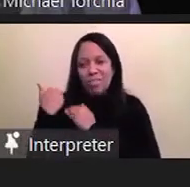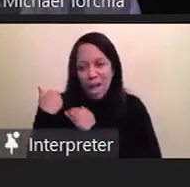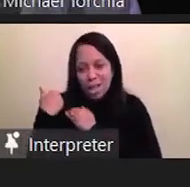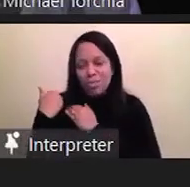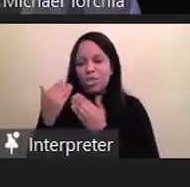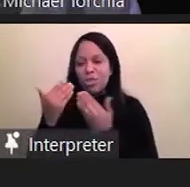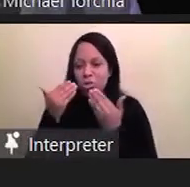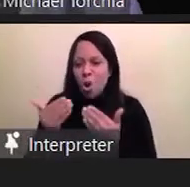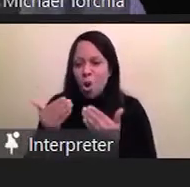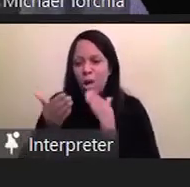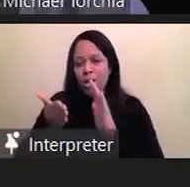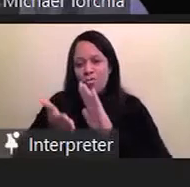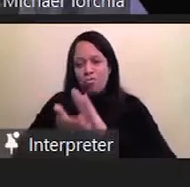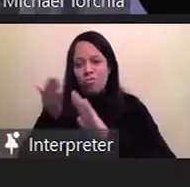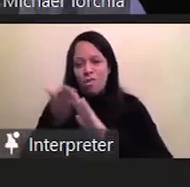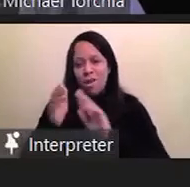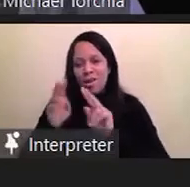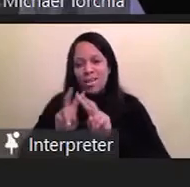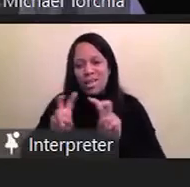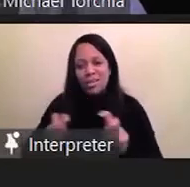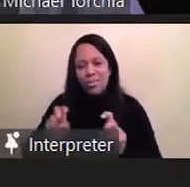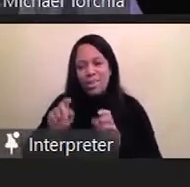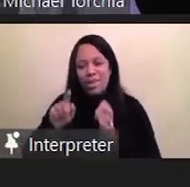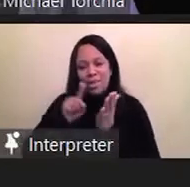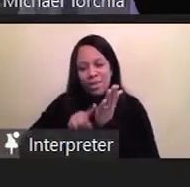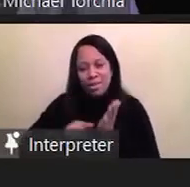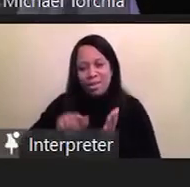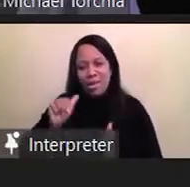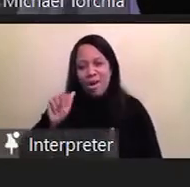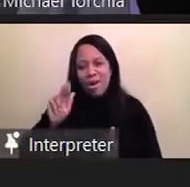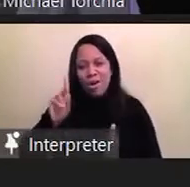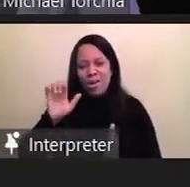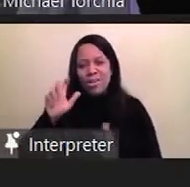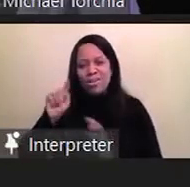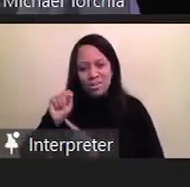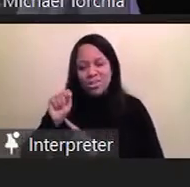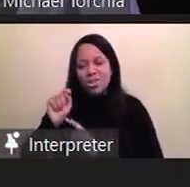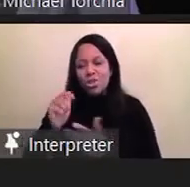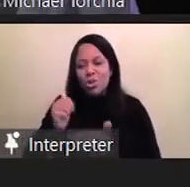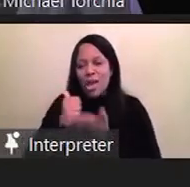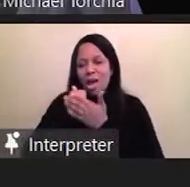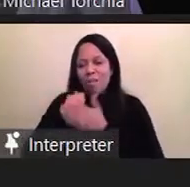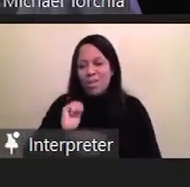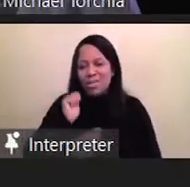like the one that Mike was talking about earlier, to establish digital accessibility